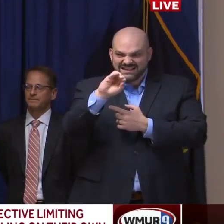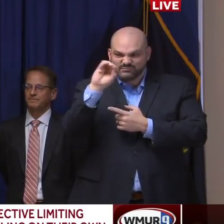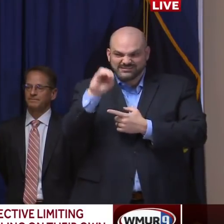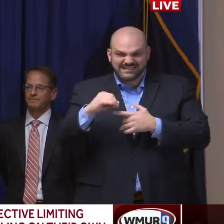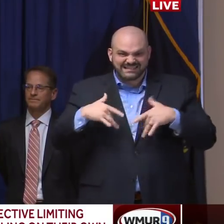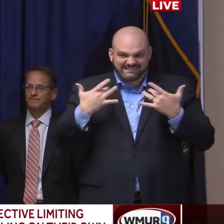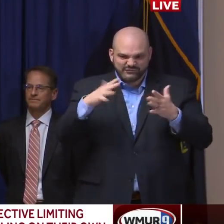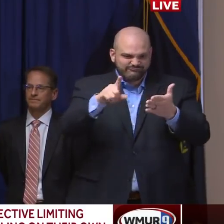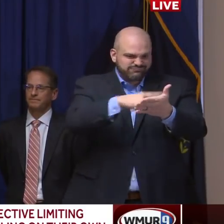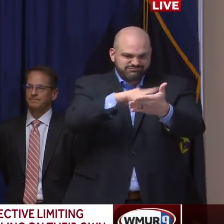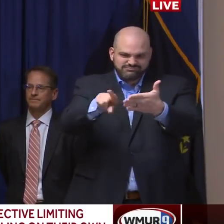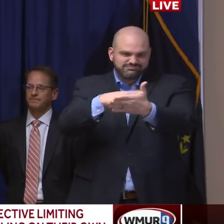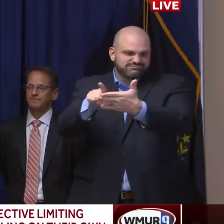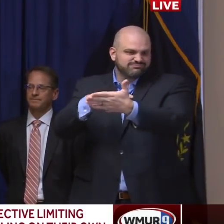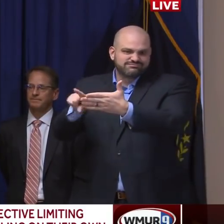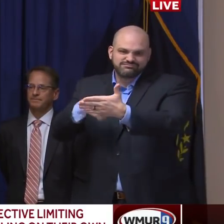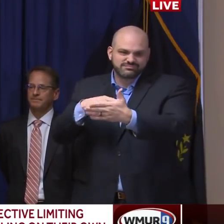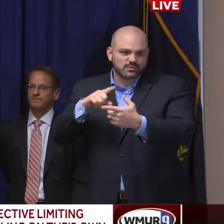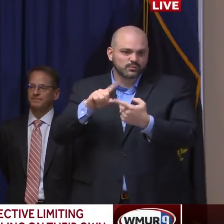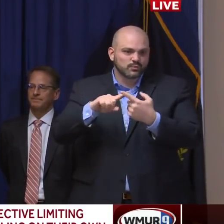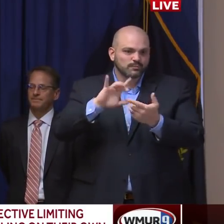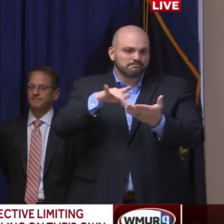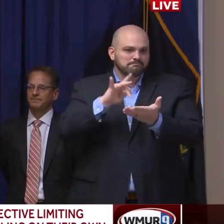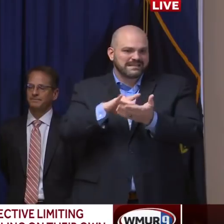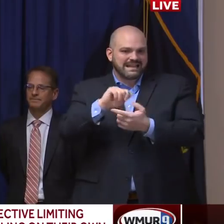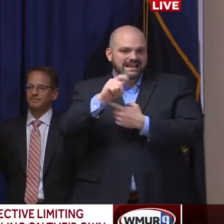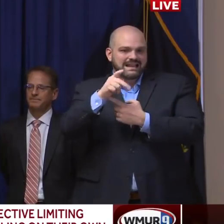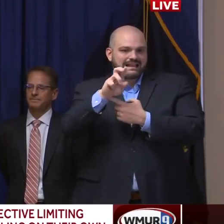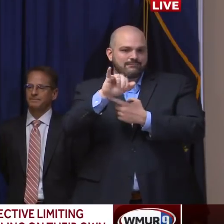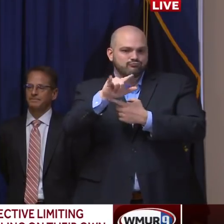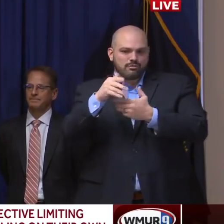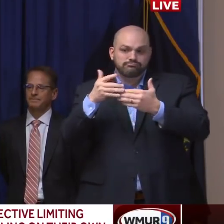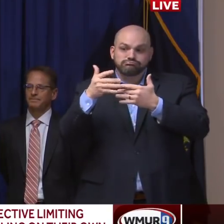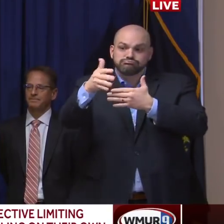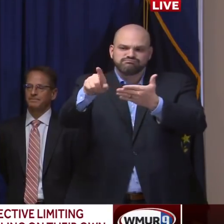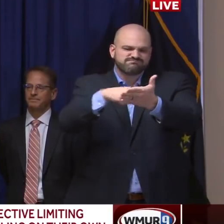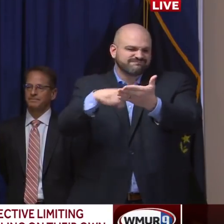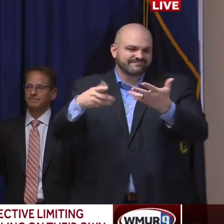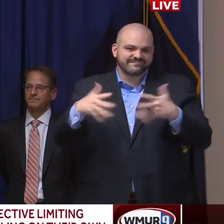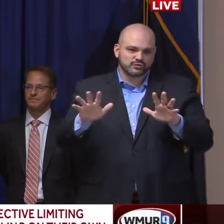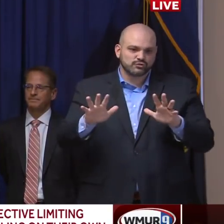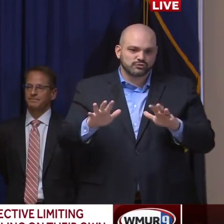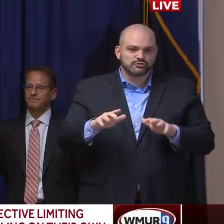YOU HAVE 80% TO 90% CANCELLATION THROUGH APRIL IN CONFERENCE CENTERS ACROSS THE STATE.